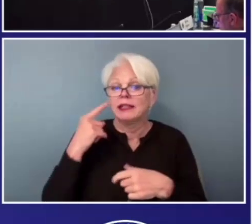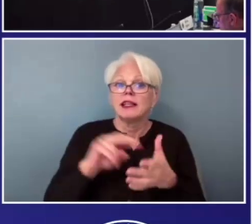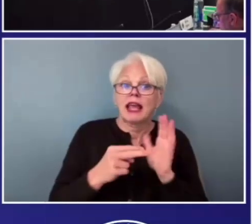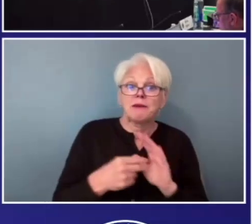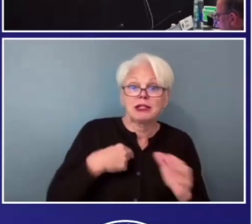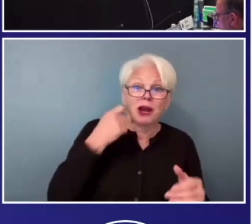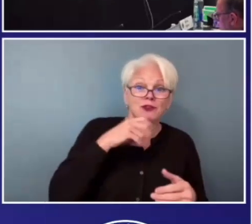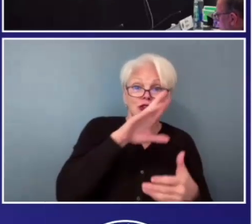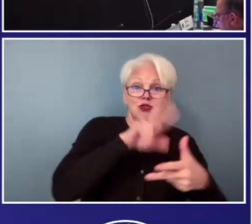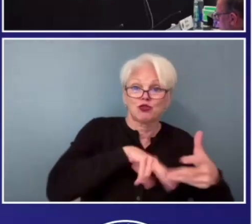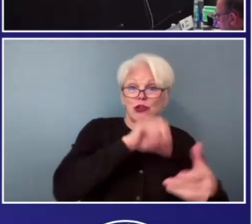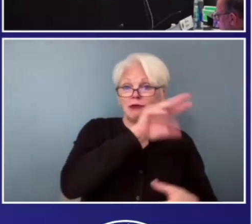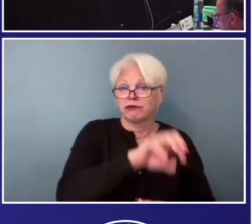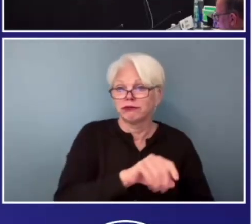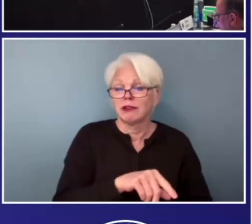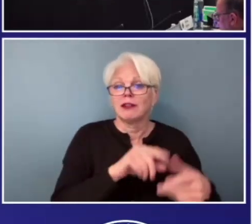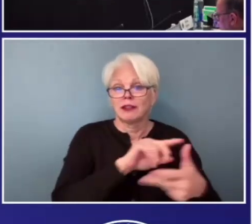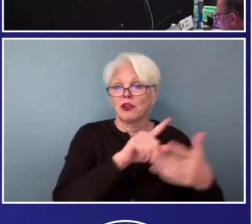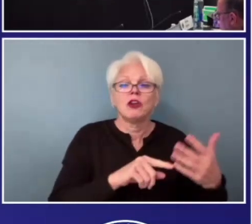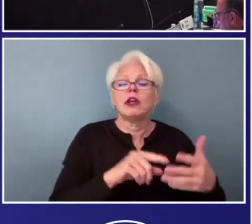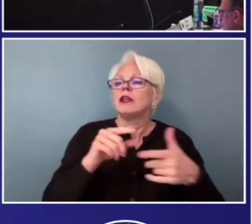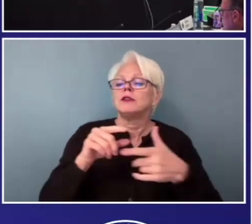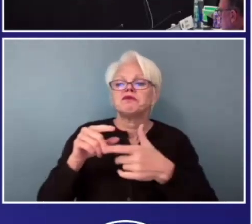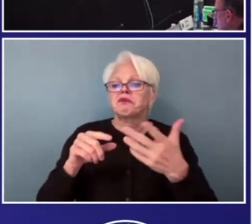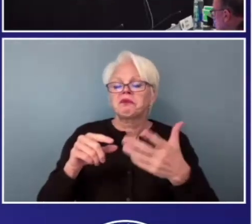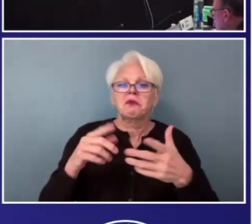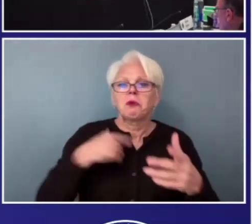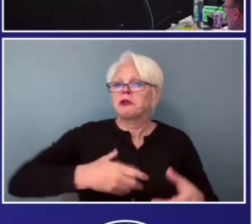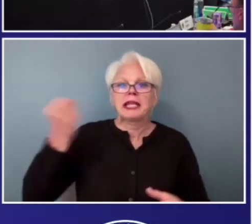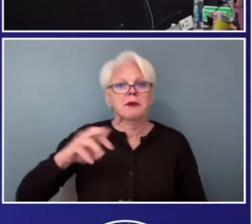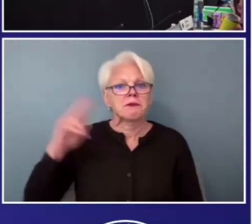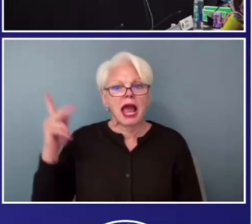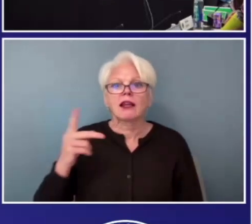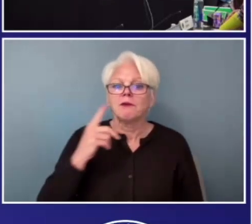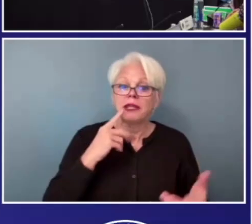That could look like going back to the ten programs that we started with at the beginning of the week.